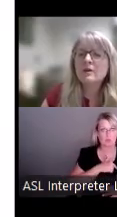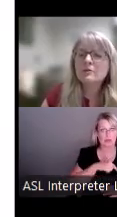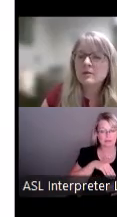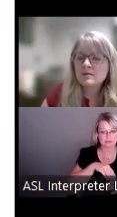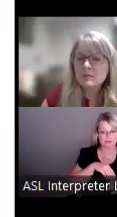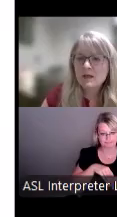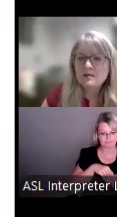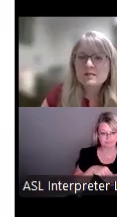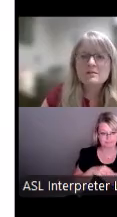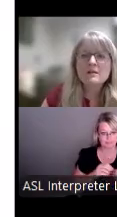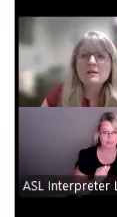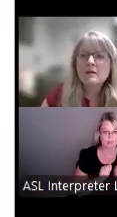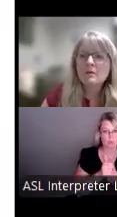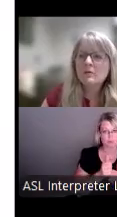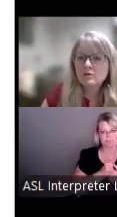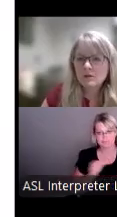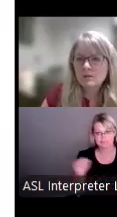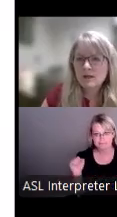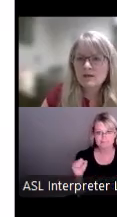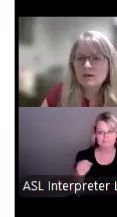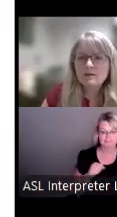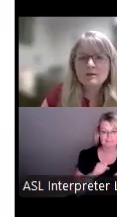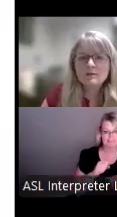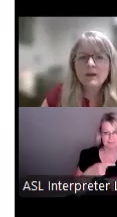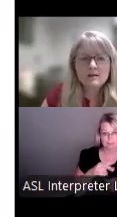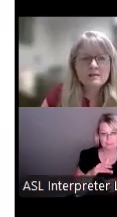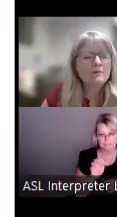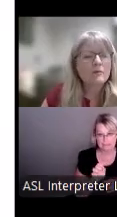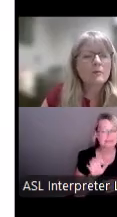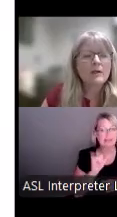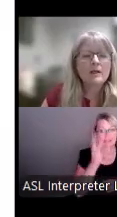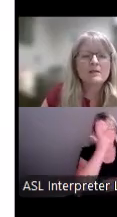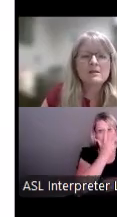vulnerable space, which would be the face, if we're working on